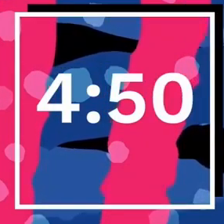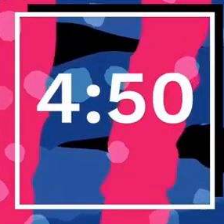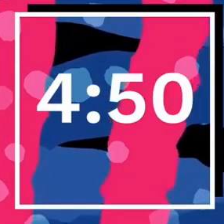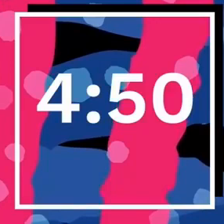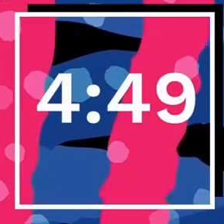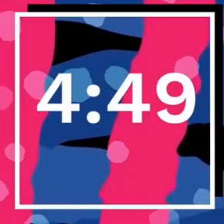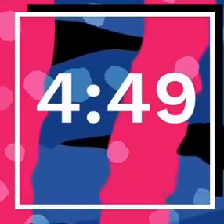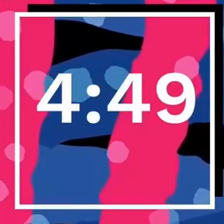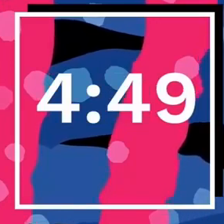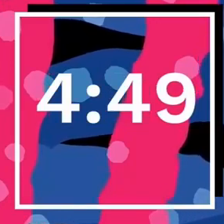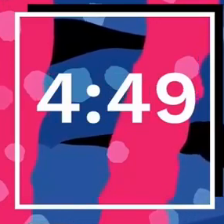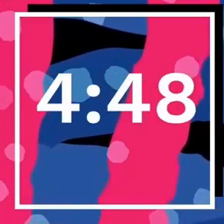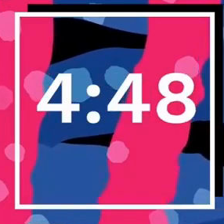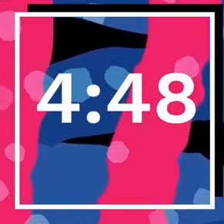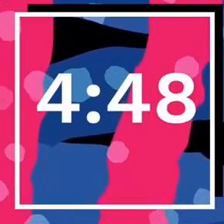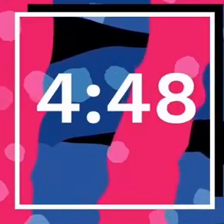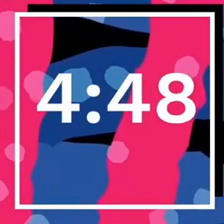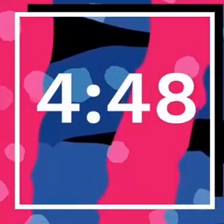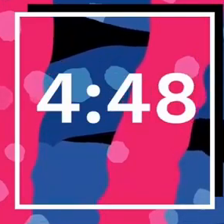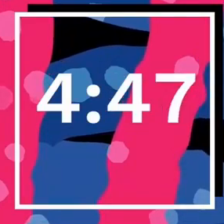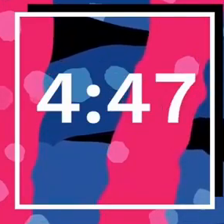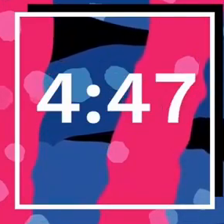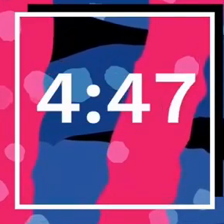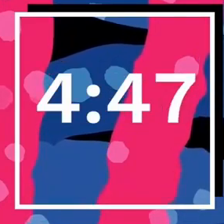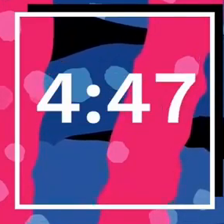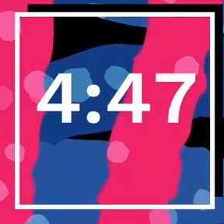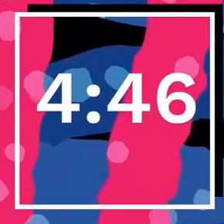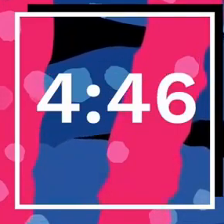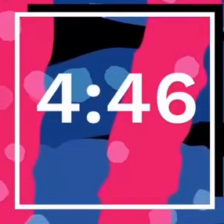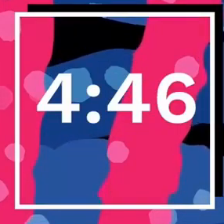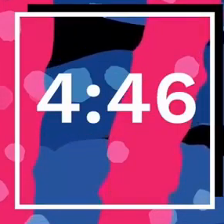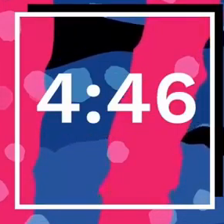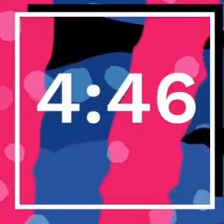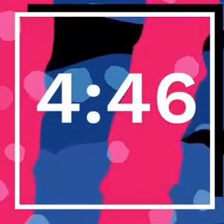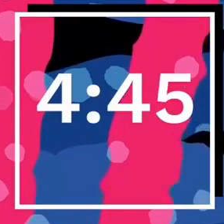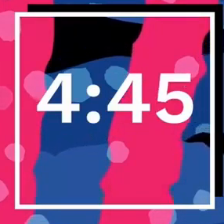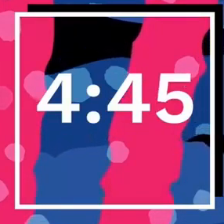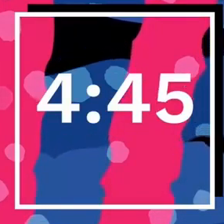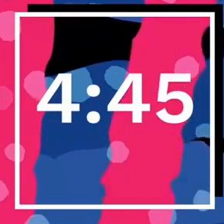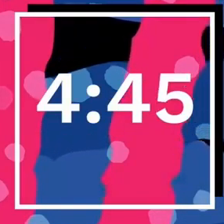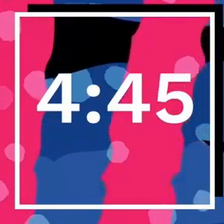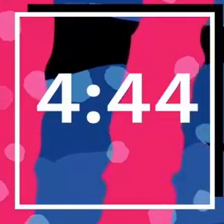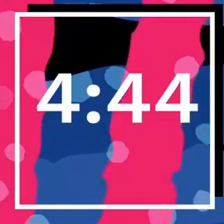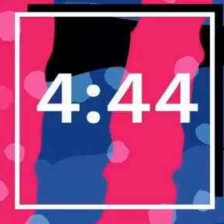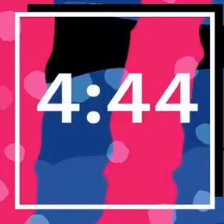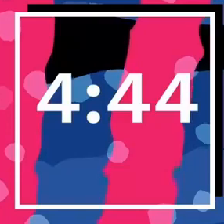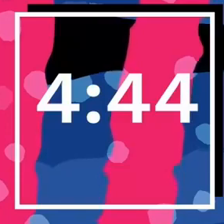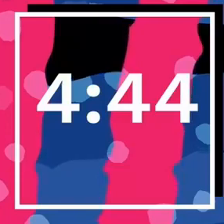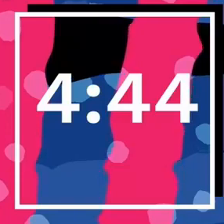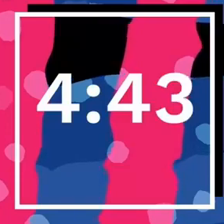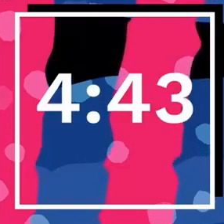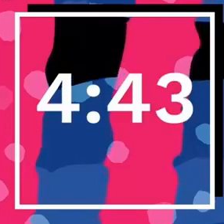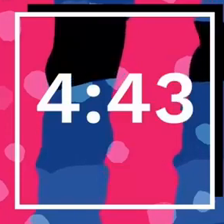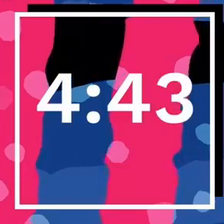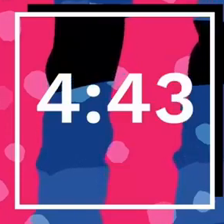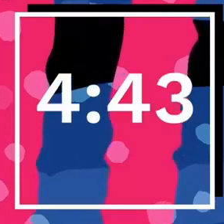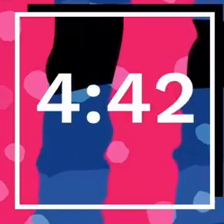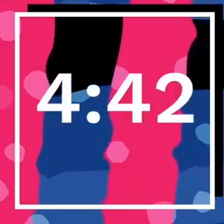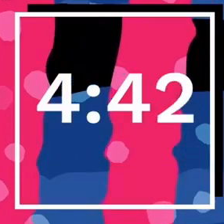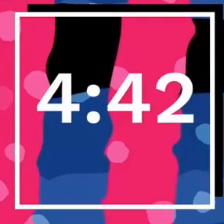NEXT WEEK MILLIONS OF FAMILIES IN CHICAGO AND THE NATION WILL GET A MUCH NEEDED